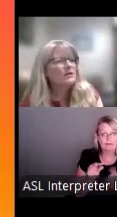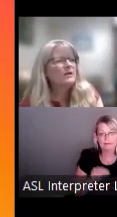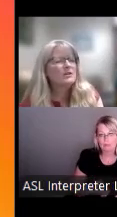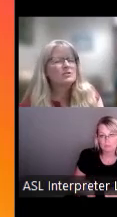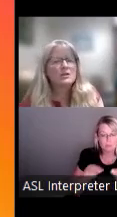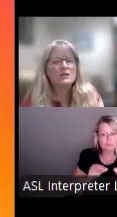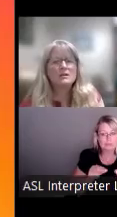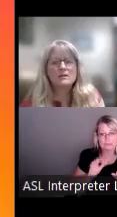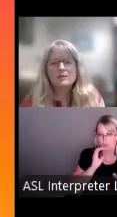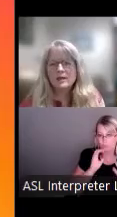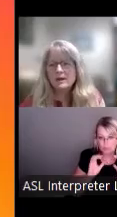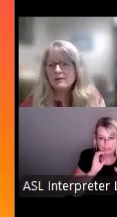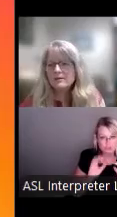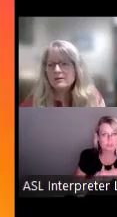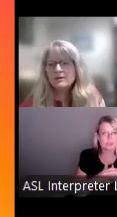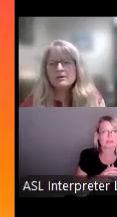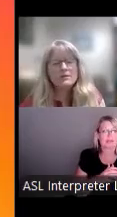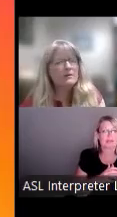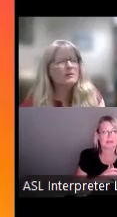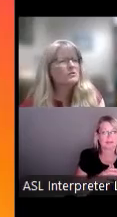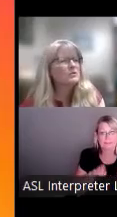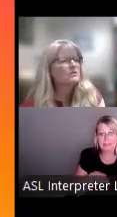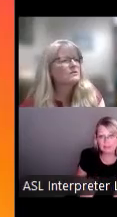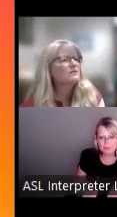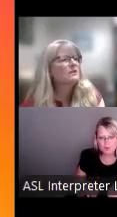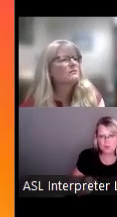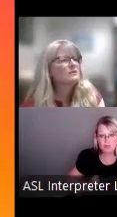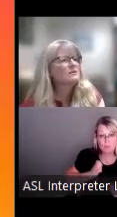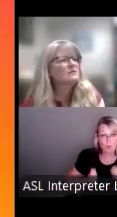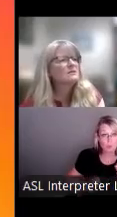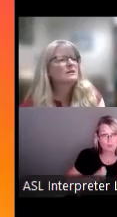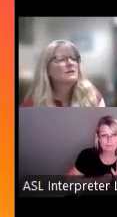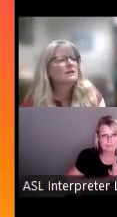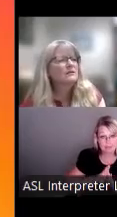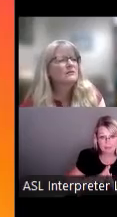communication, their behavior, their emotional development, it